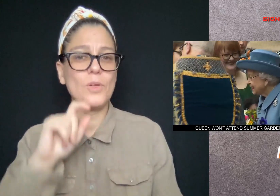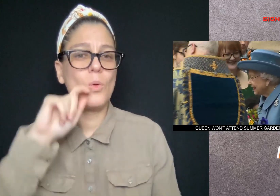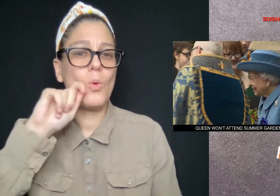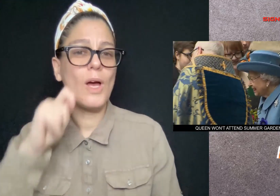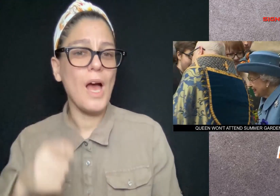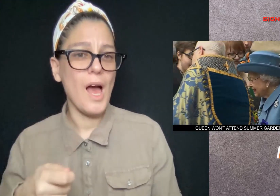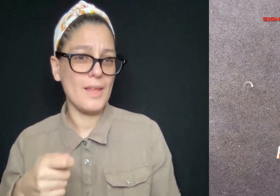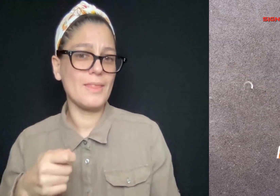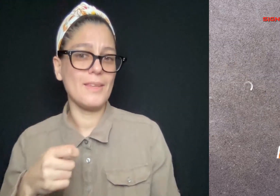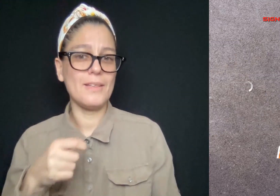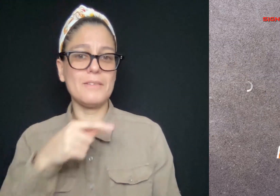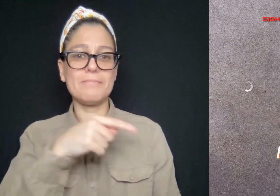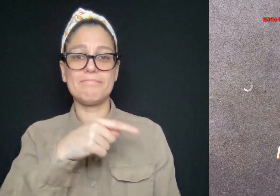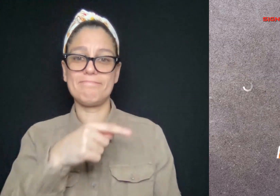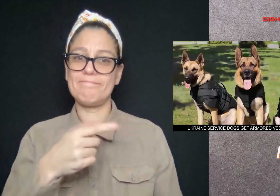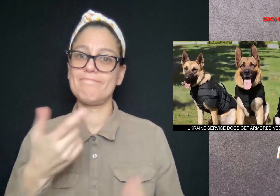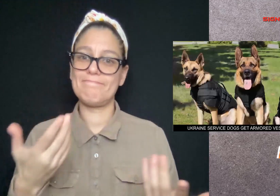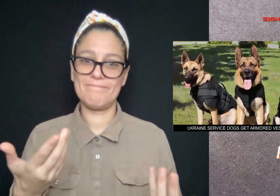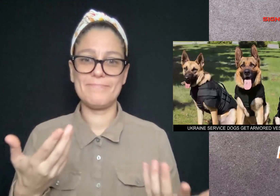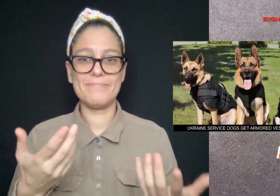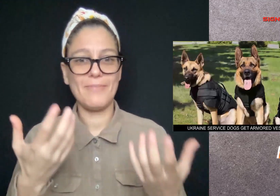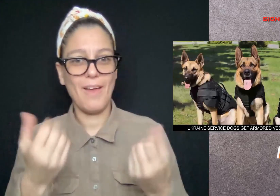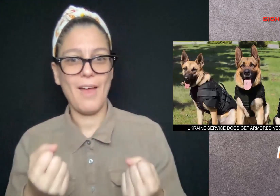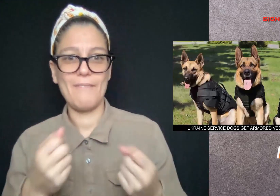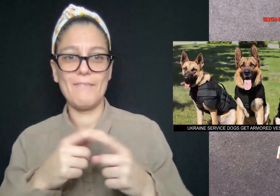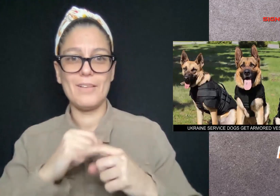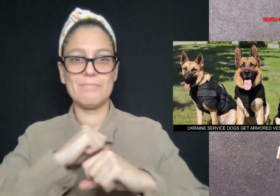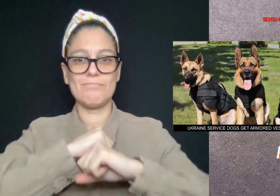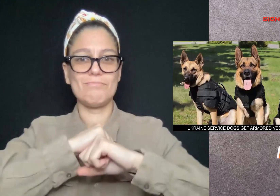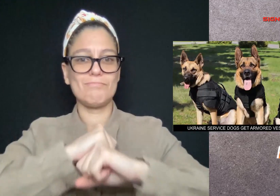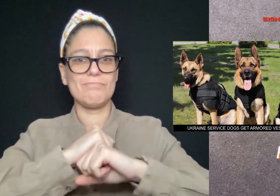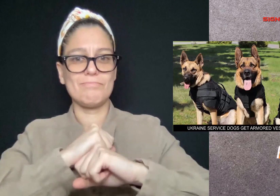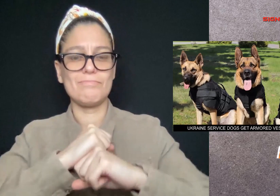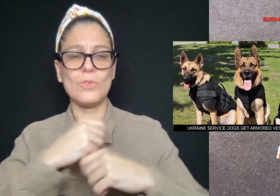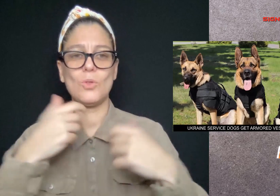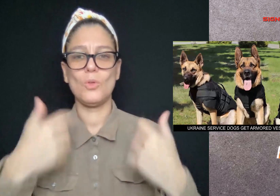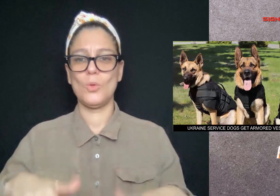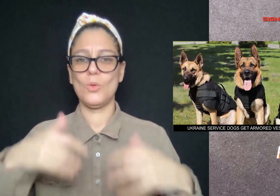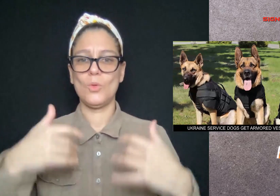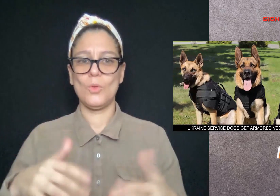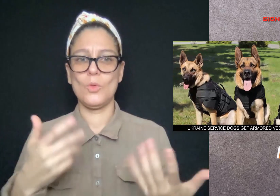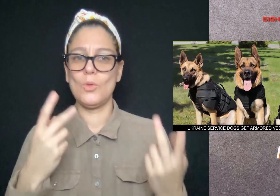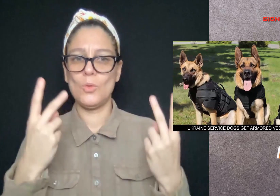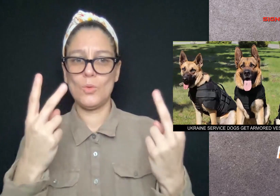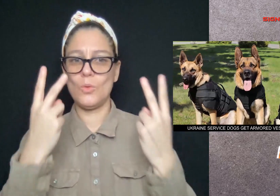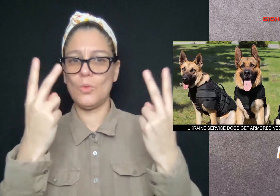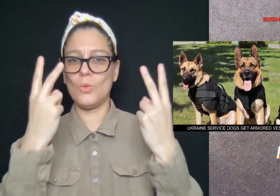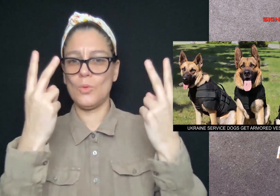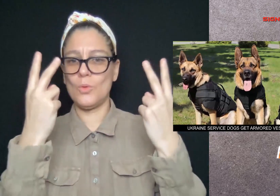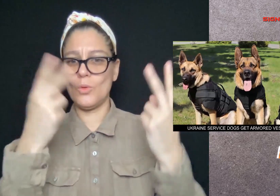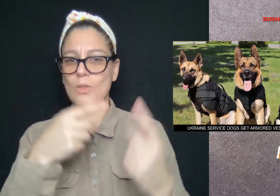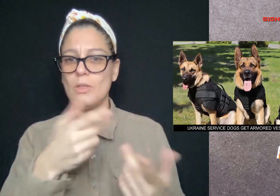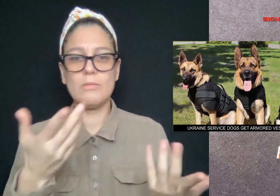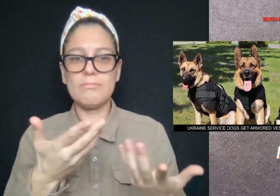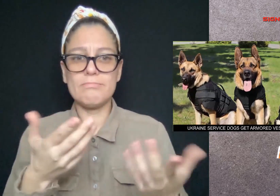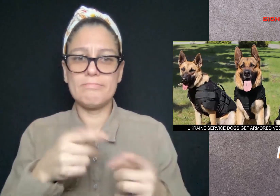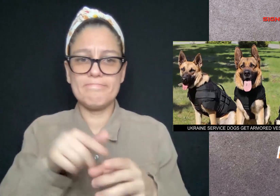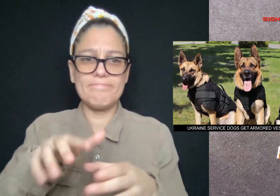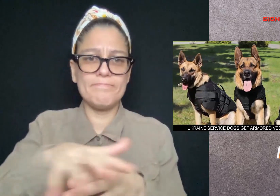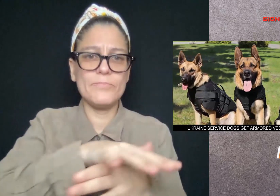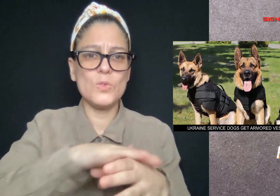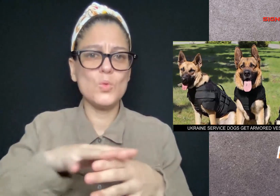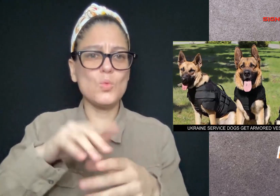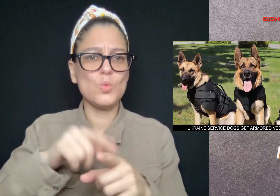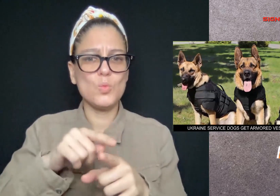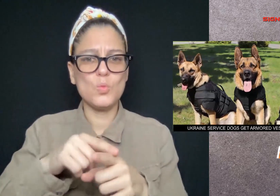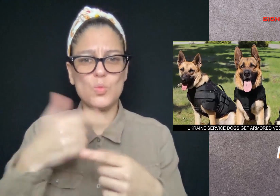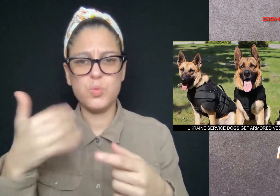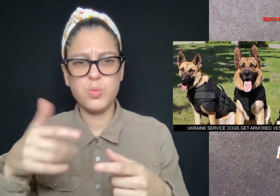and finally assistance dogs in Ukraine now have much needed protection in dangerous areas